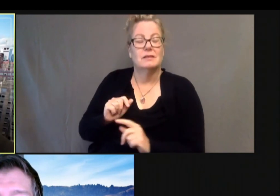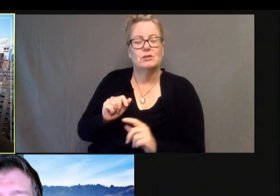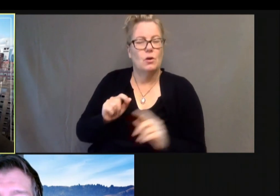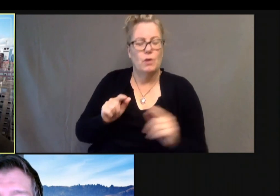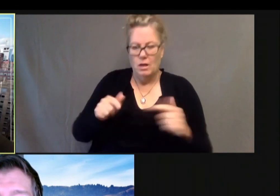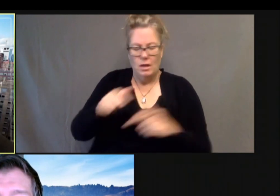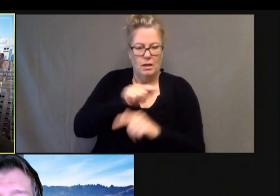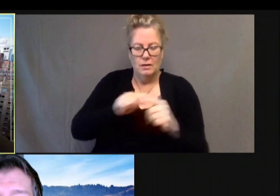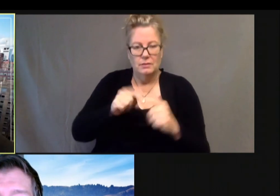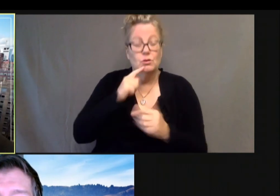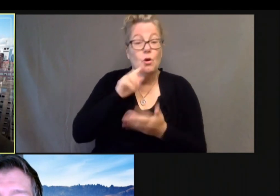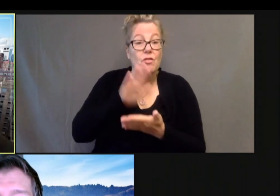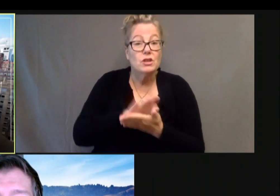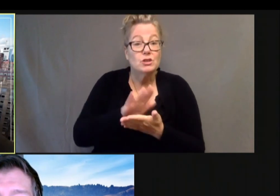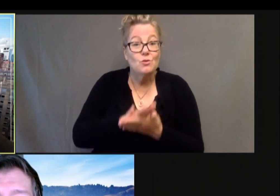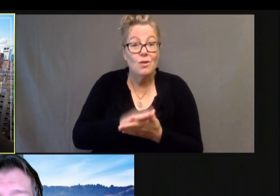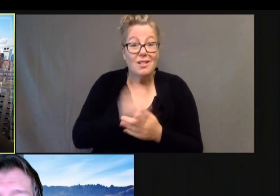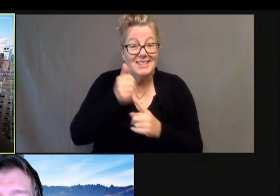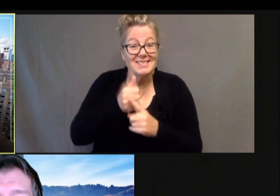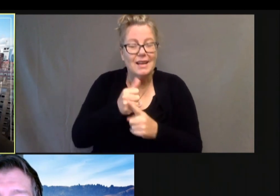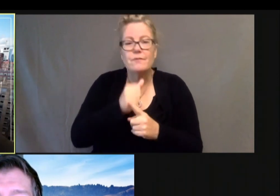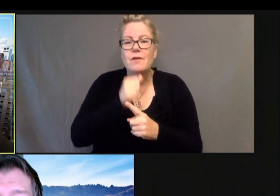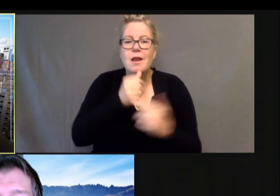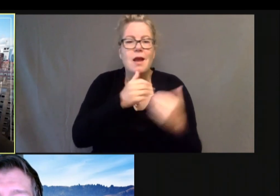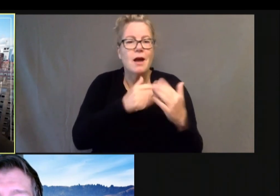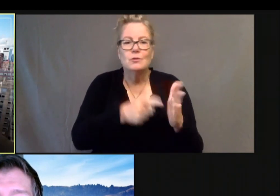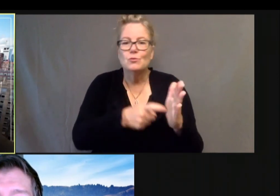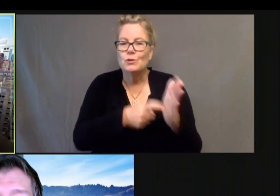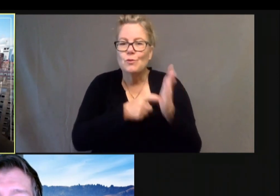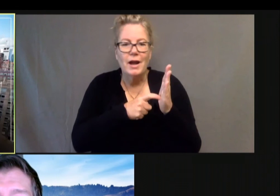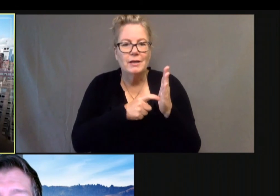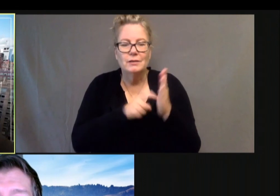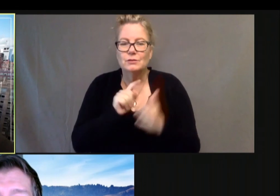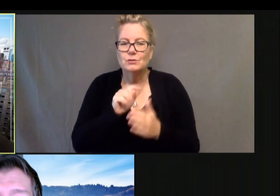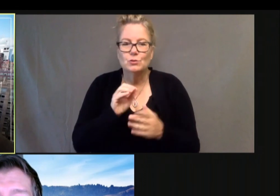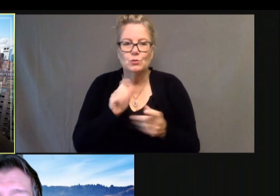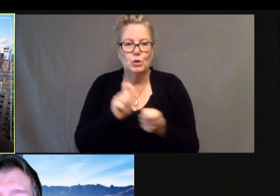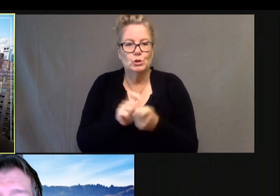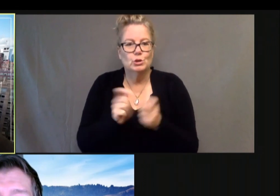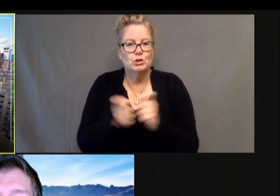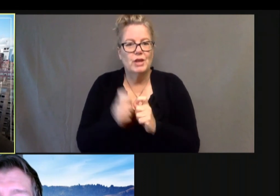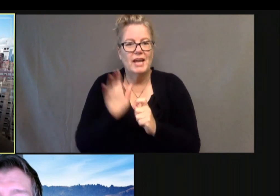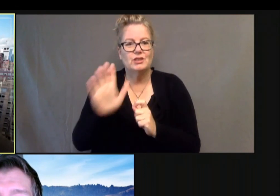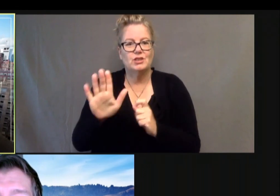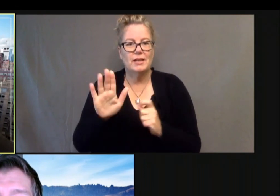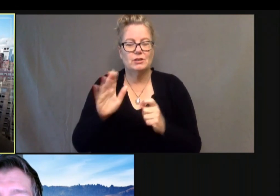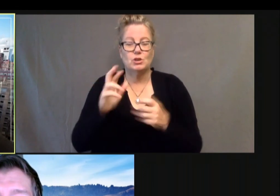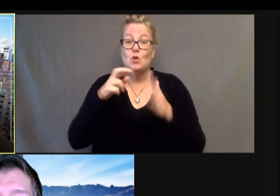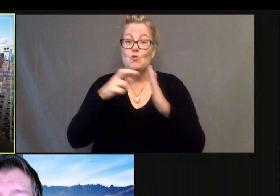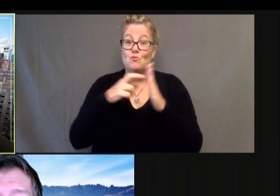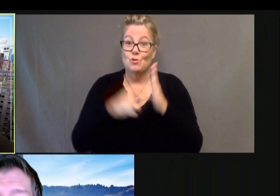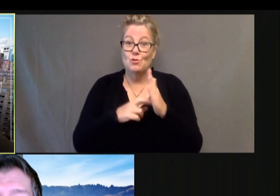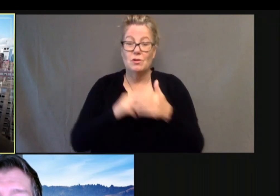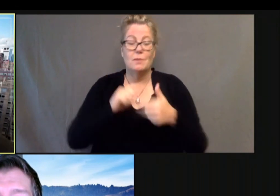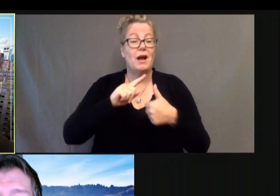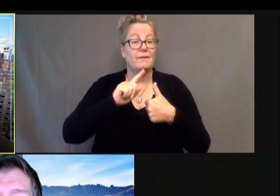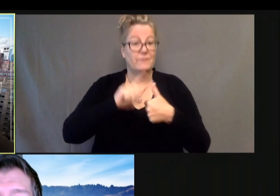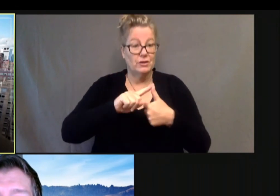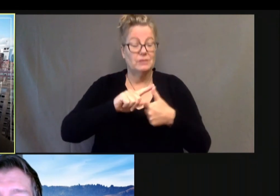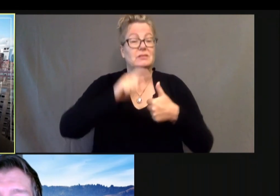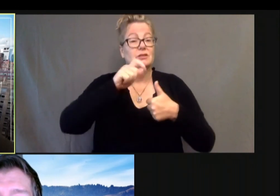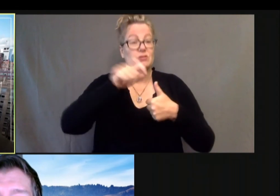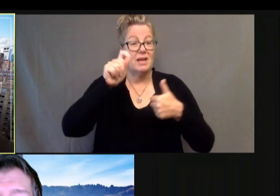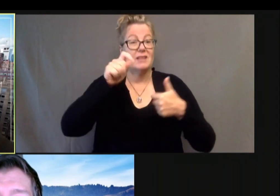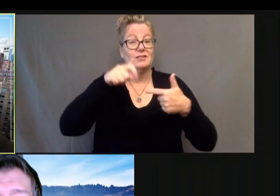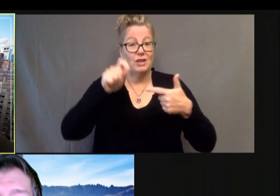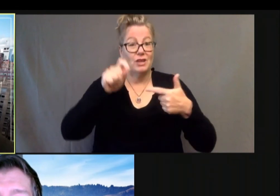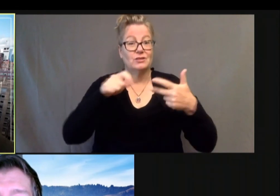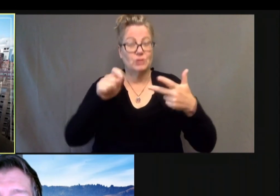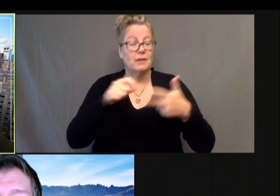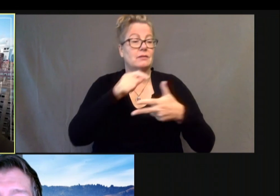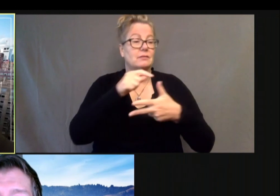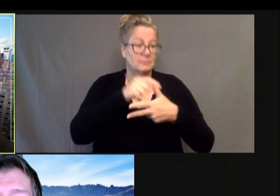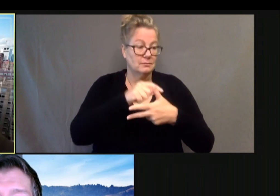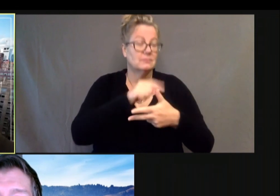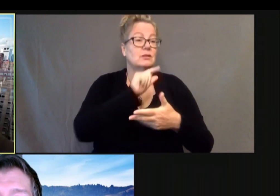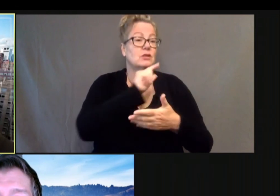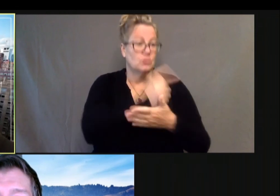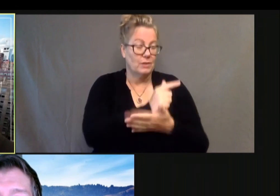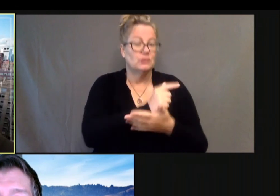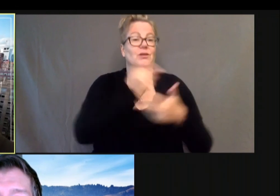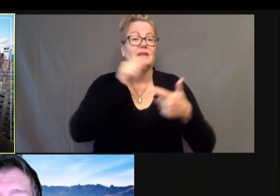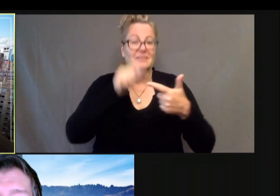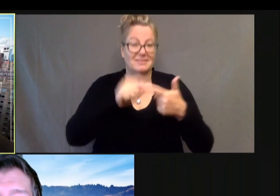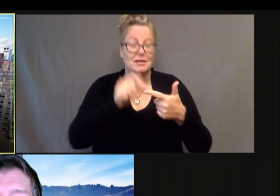school is not required to change its rule. They're requiring their students to have,